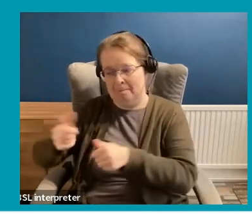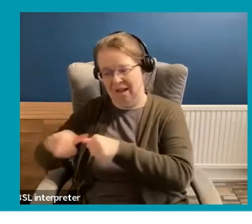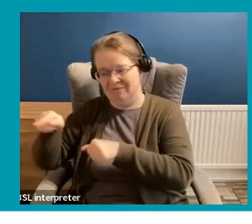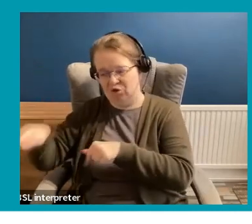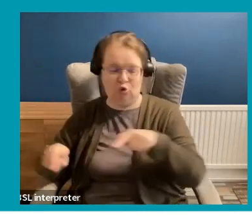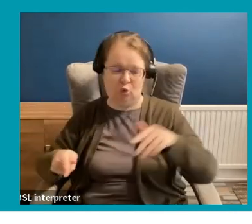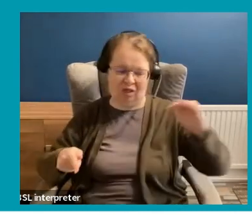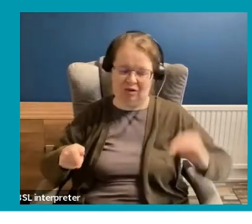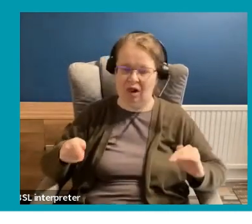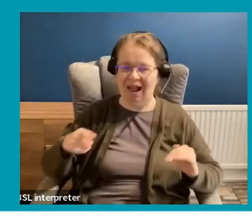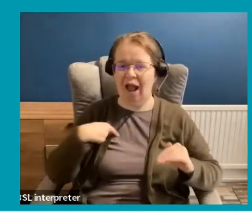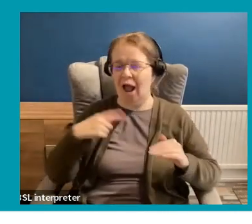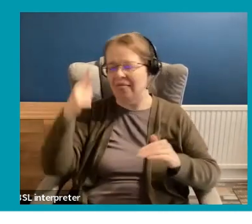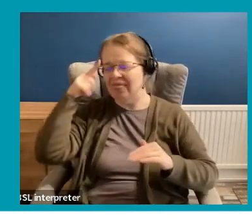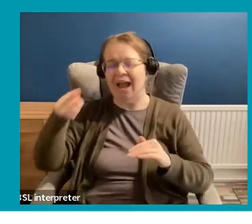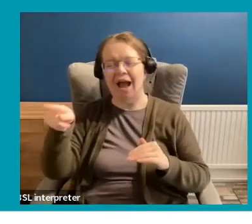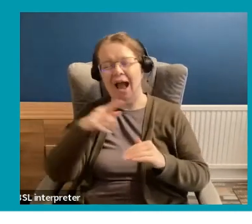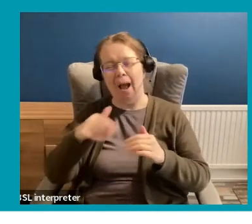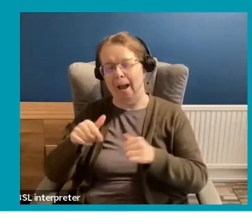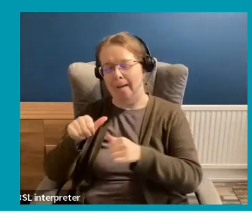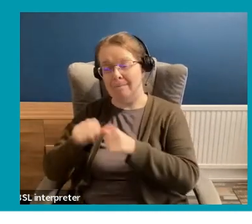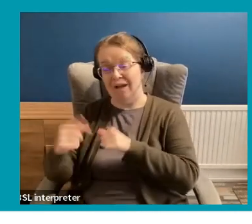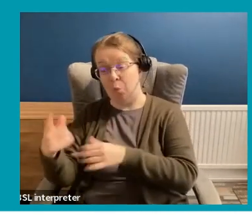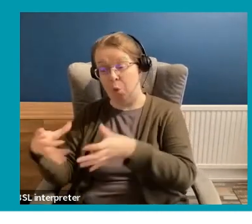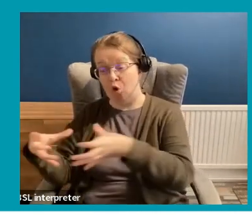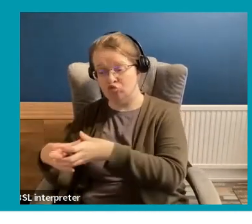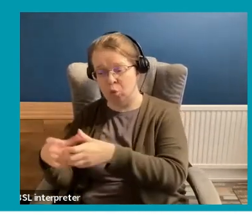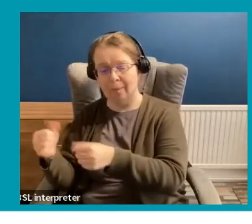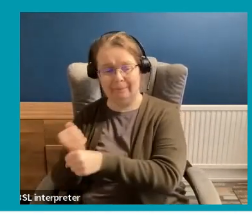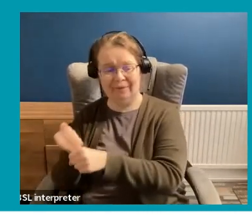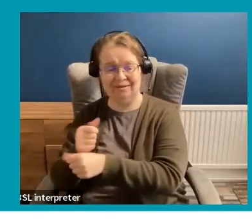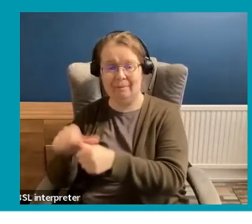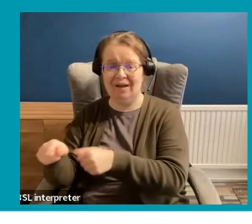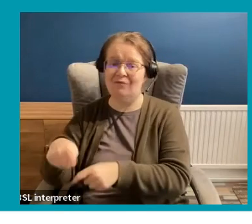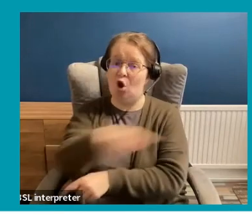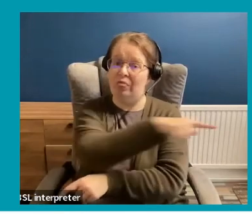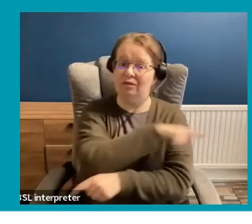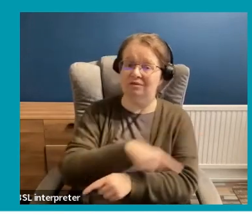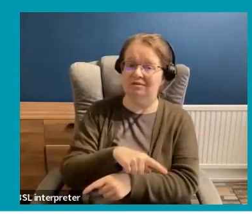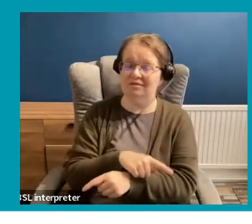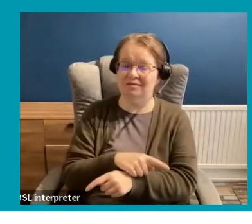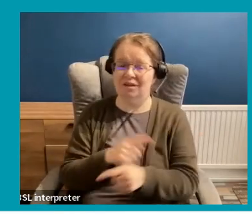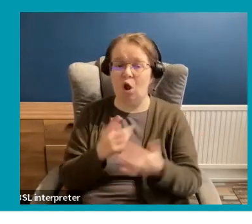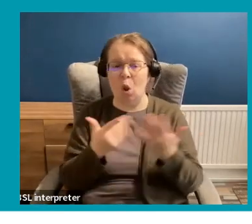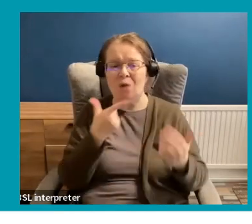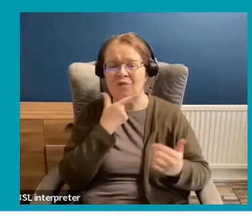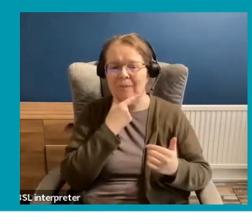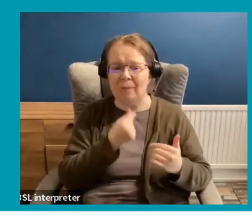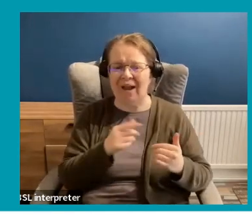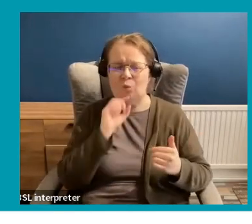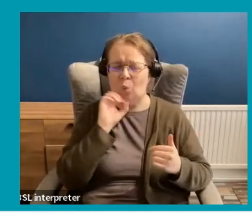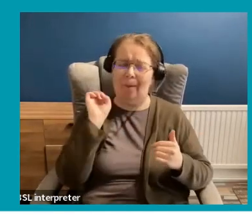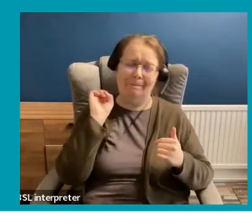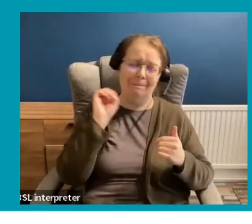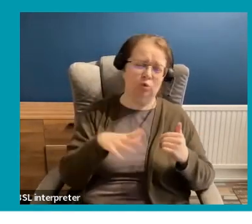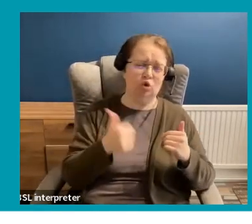For one group makes it better for everyone else. As you say there will be a lot of men who will put off leadership because they don't want